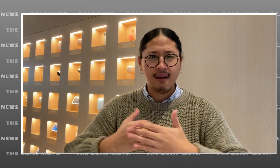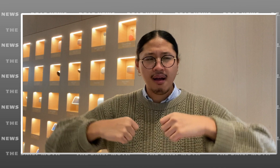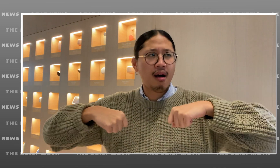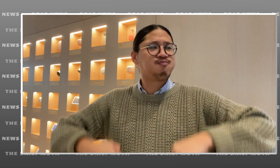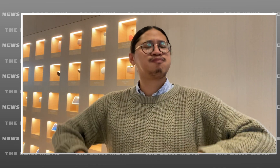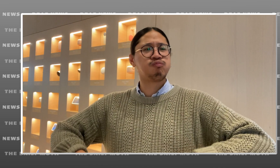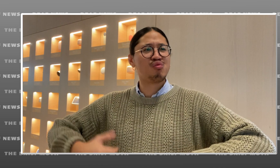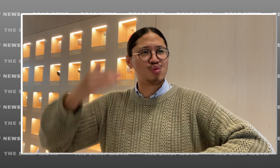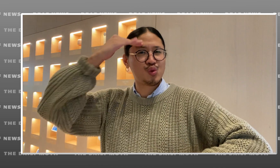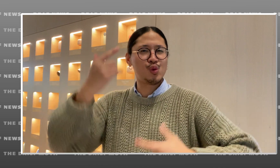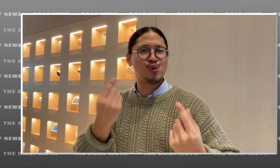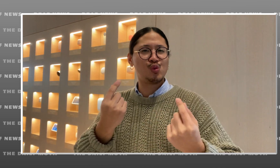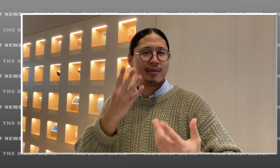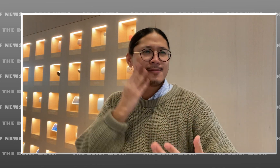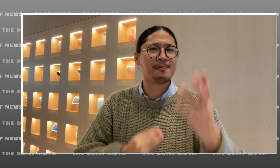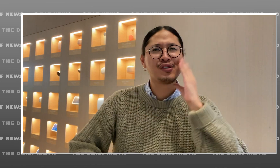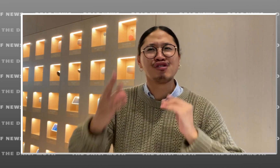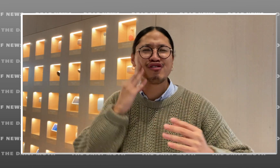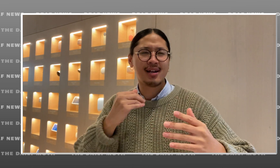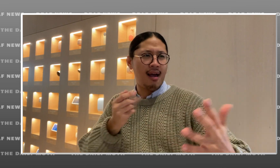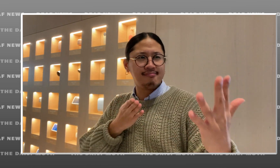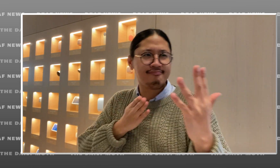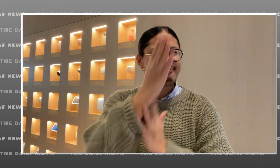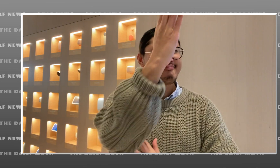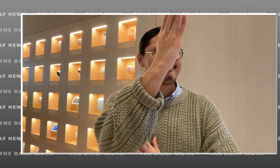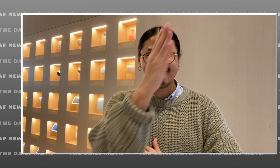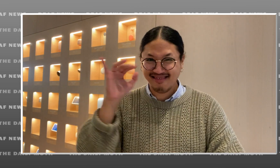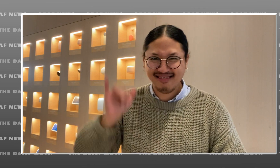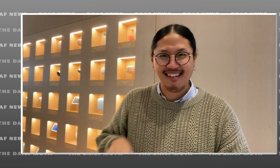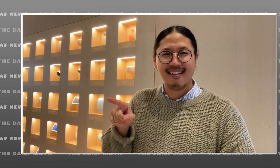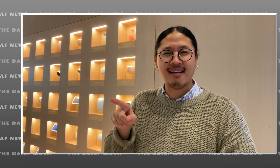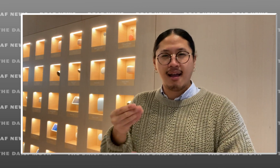to reach an established position with plenty of experience.